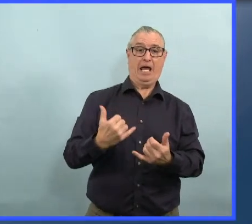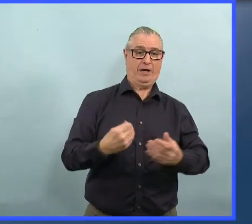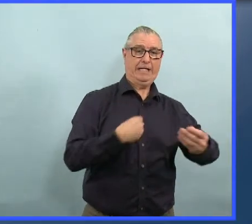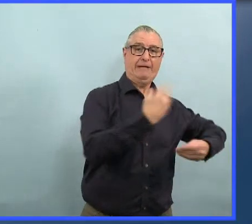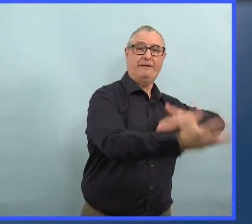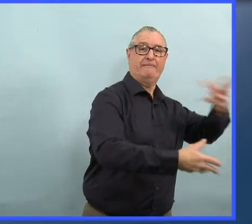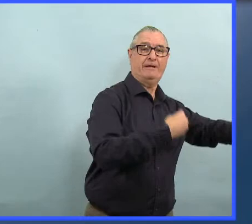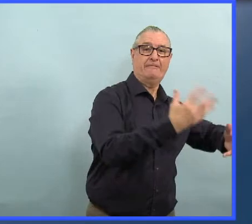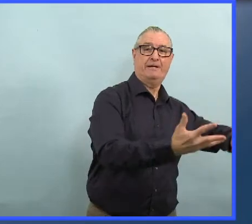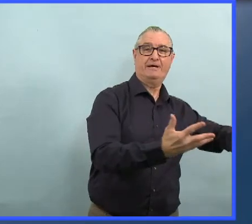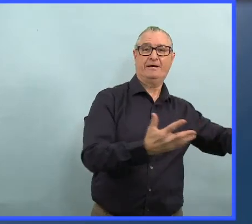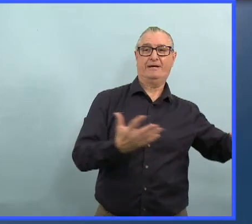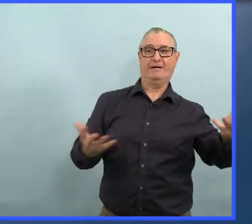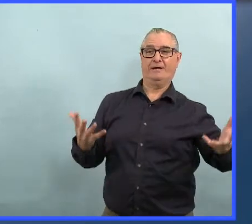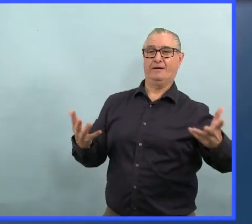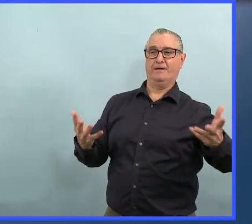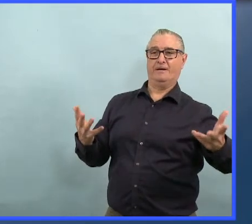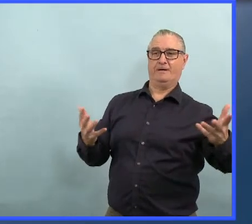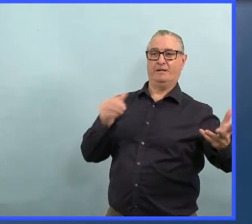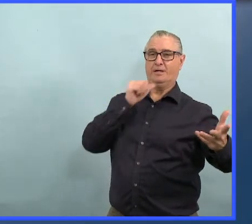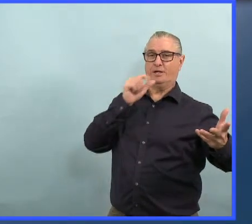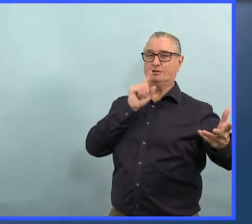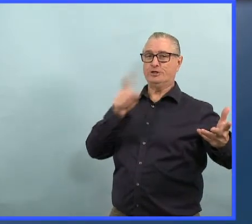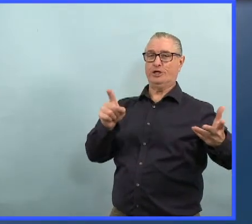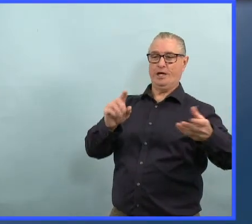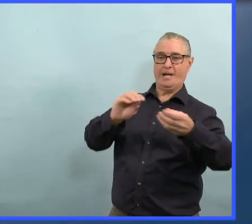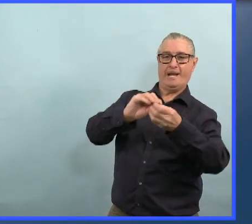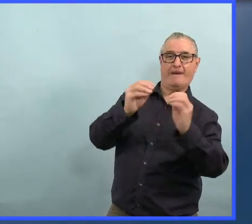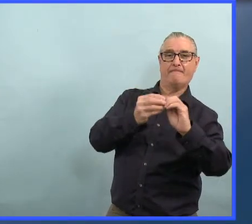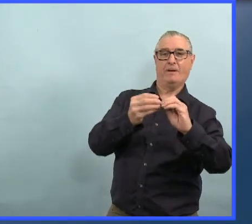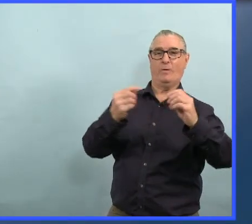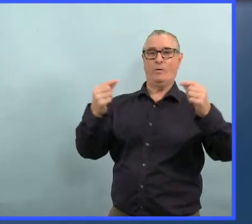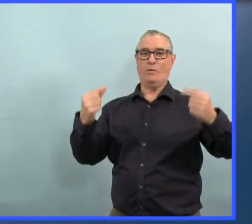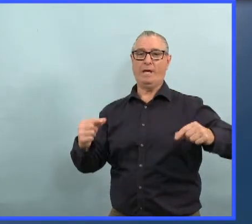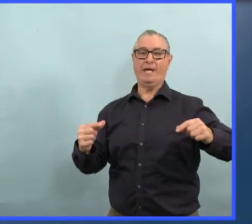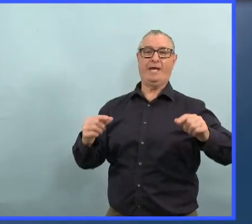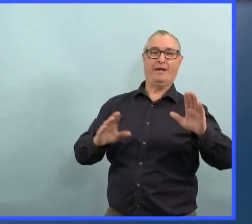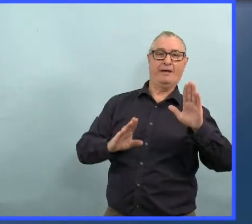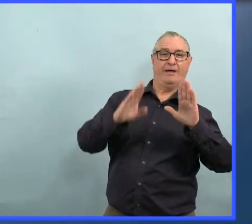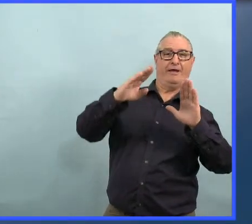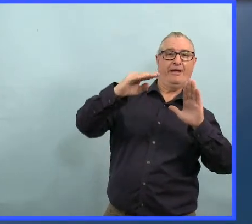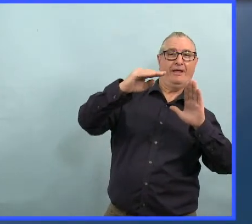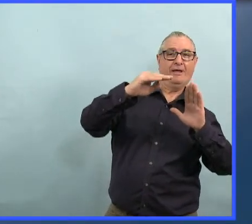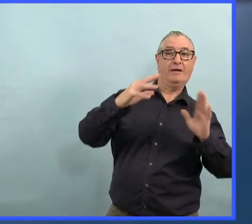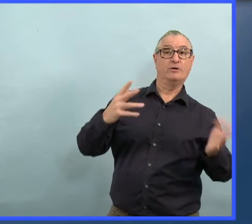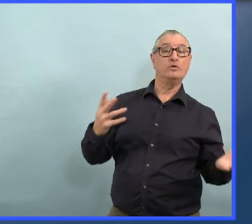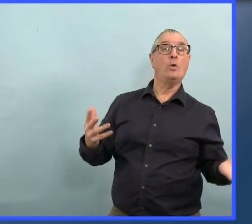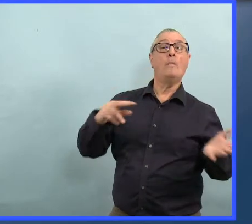now to let us know if and when we may be at a peak would hospitalizations be the best indicator going